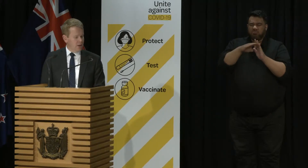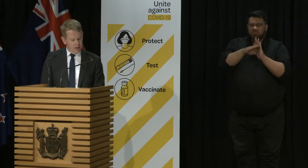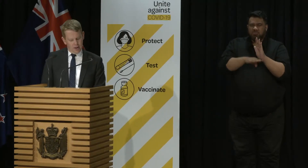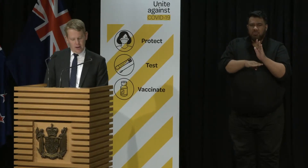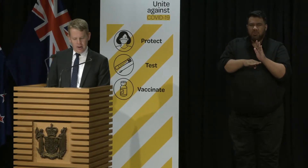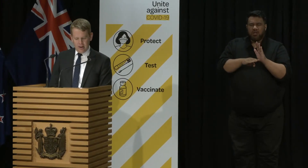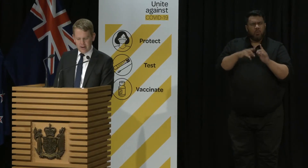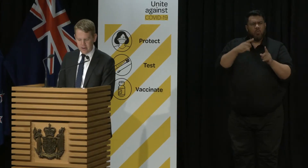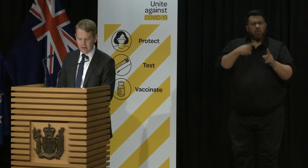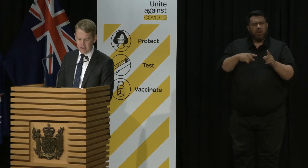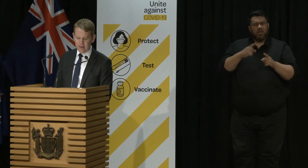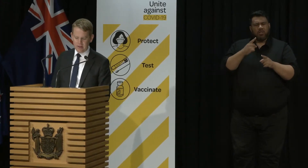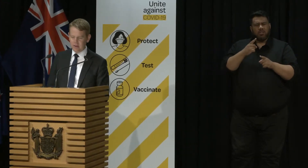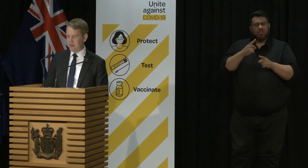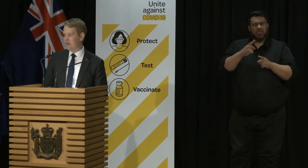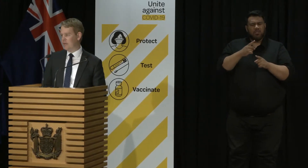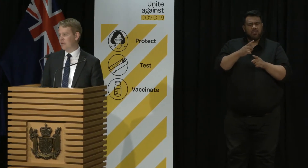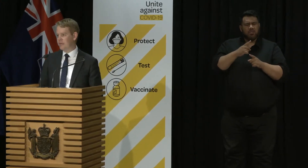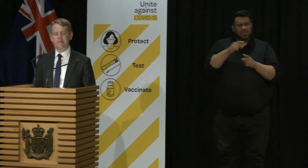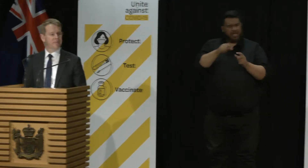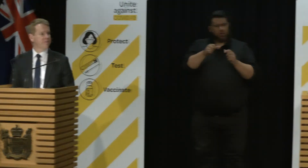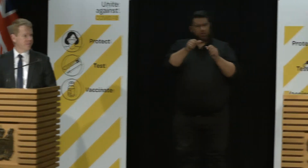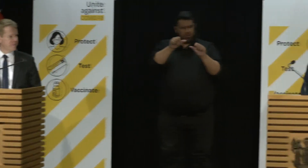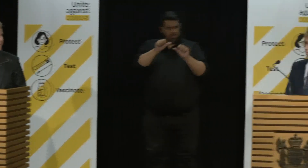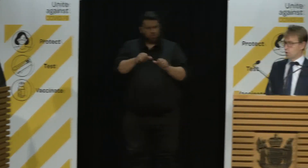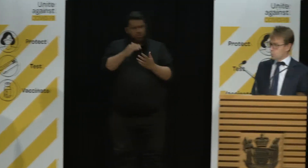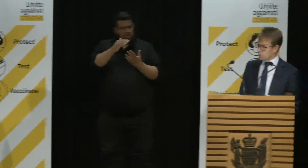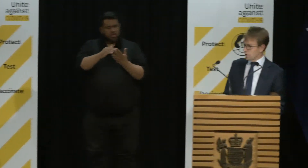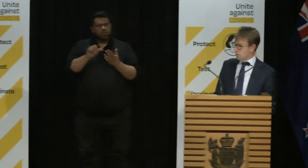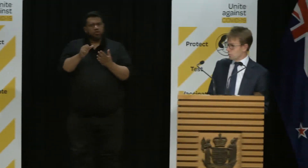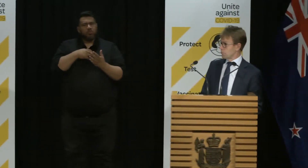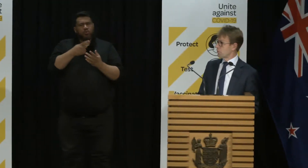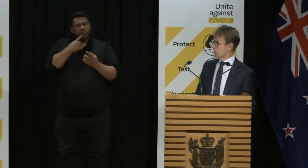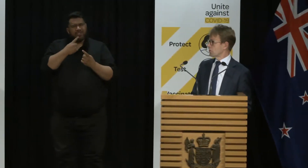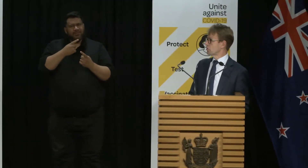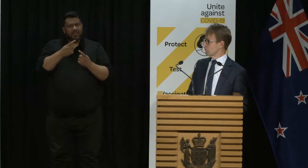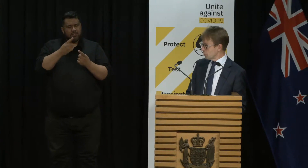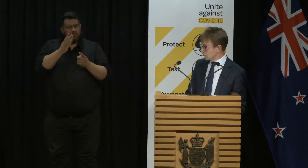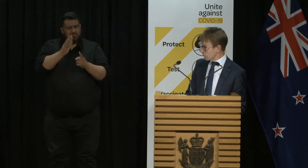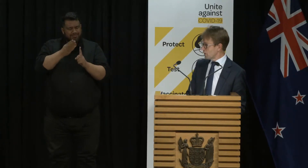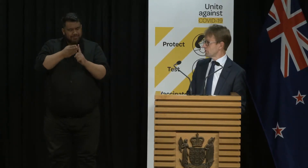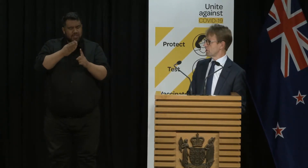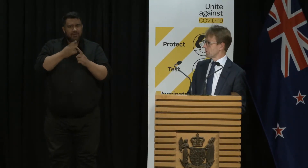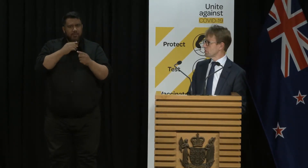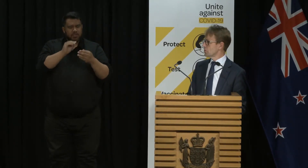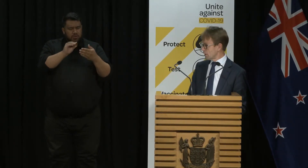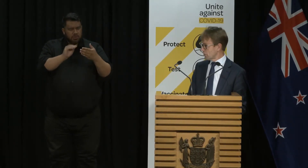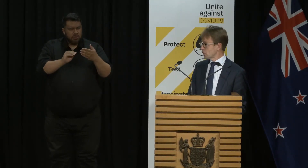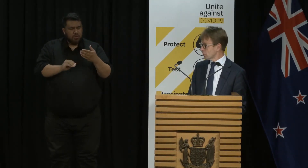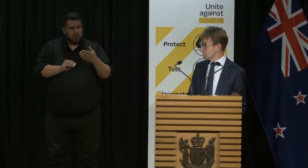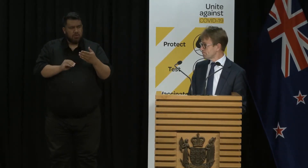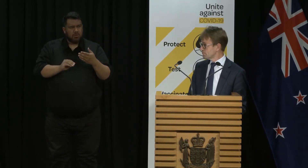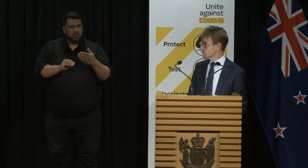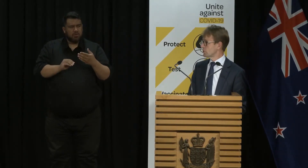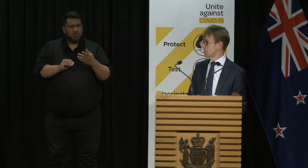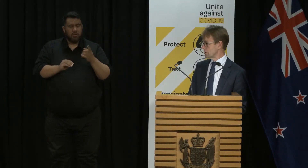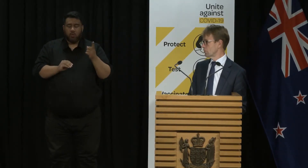why was the health order so